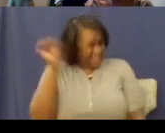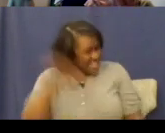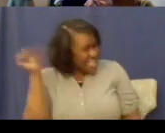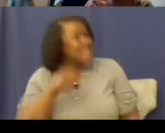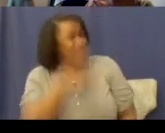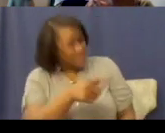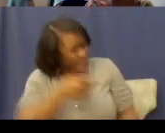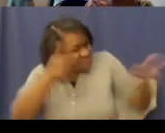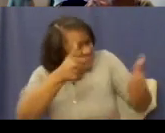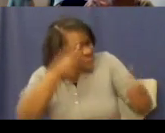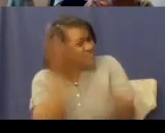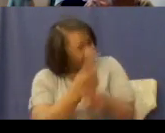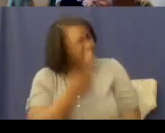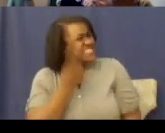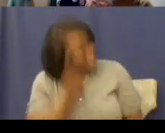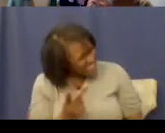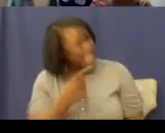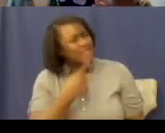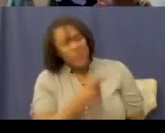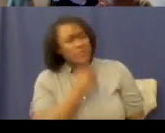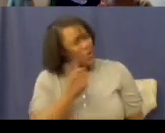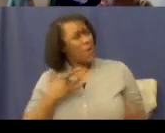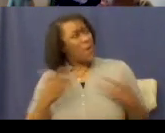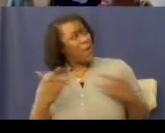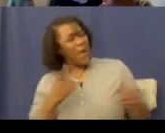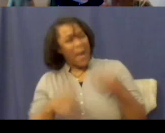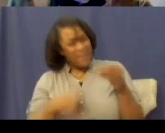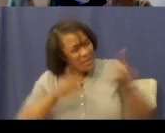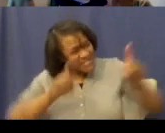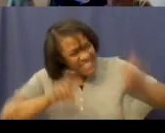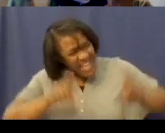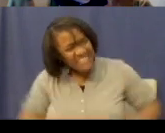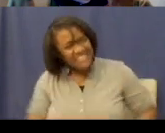See, I told you not to worry about the test. If you put them all in a line,